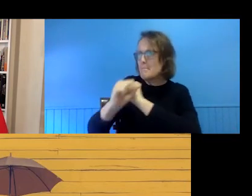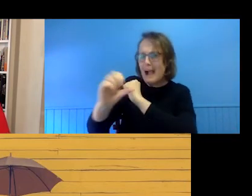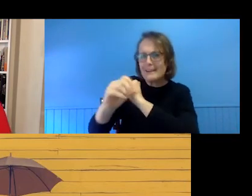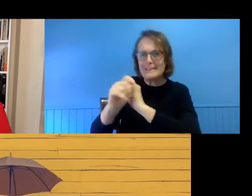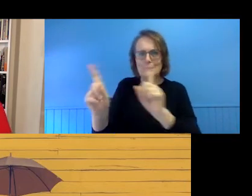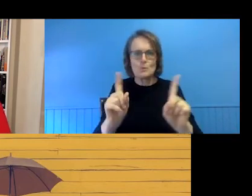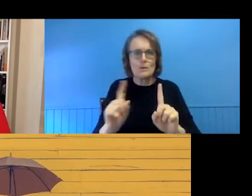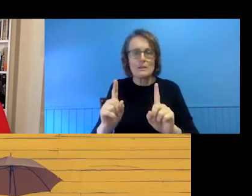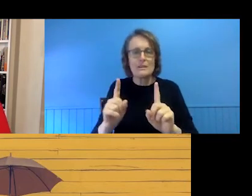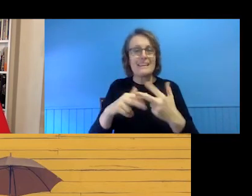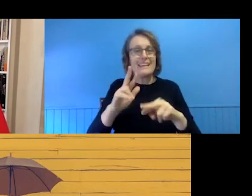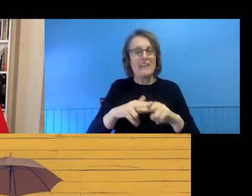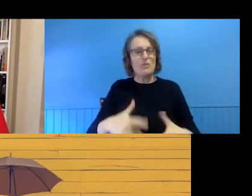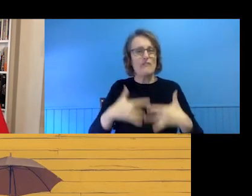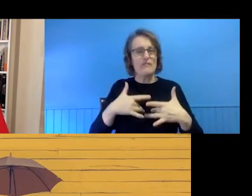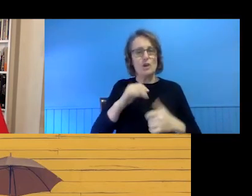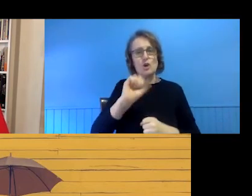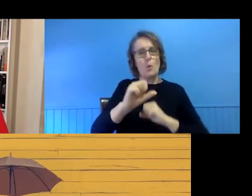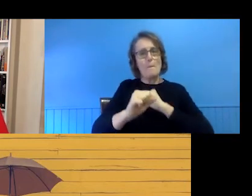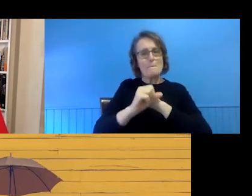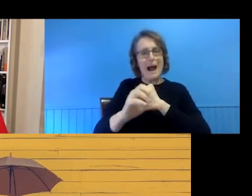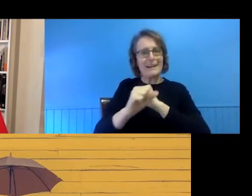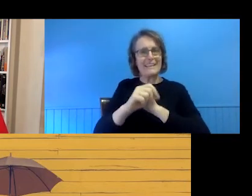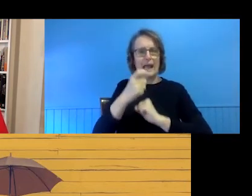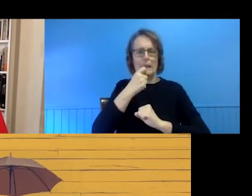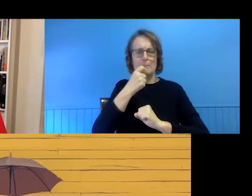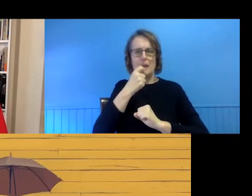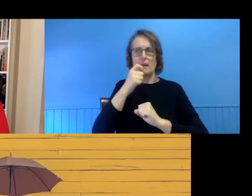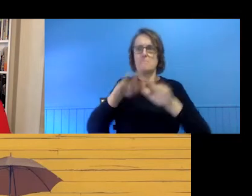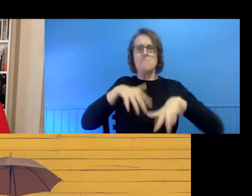little bit desperate, get them to have a look at it first and give you